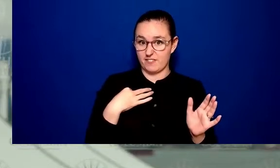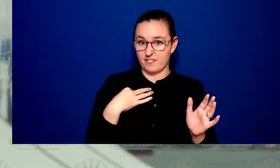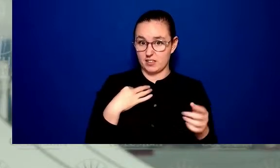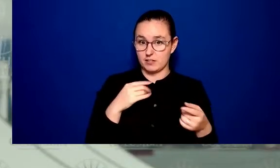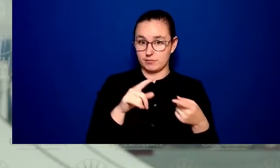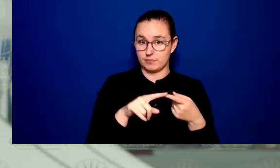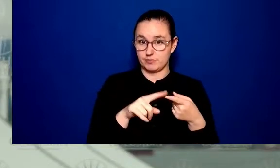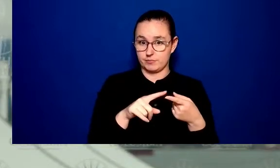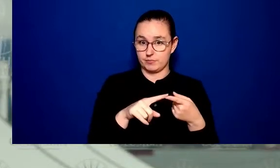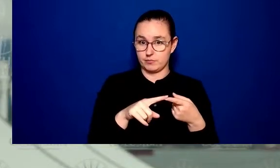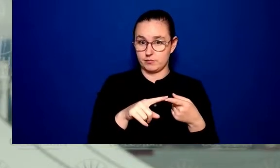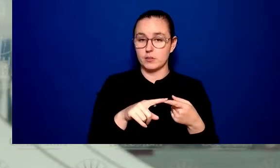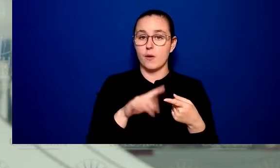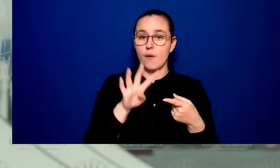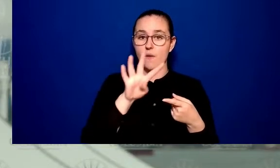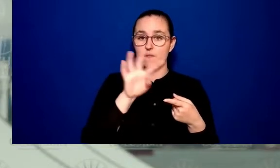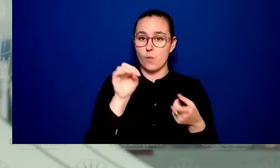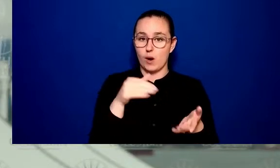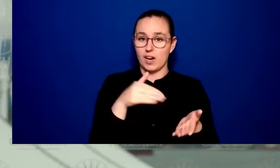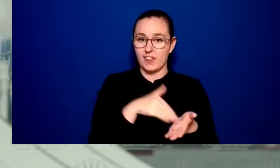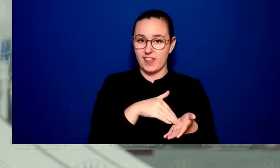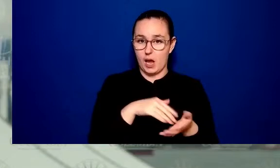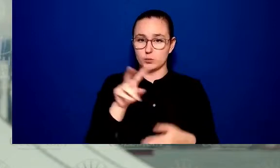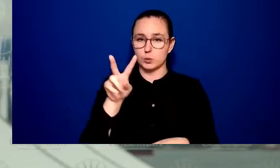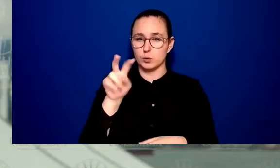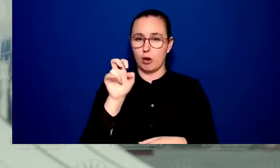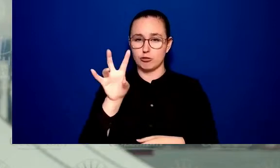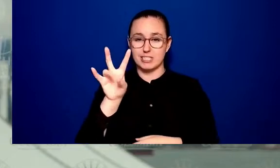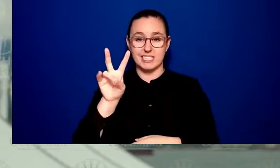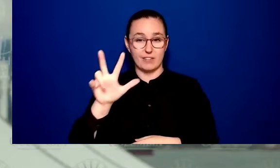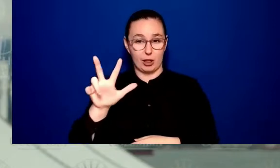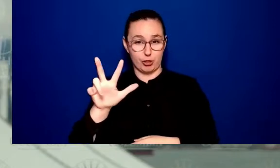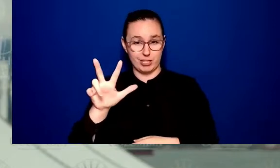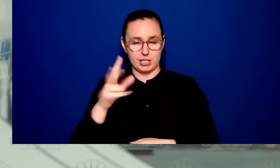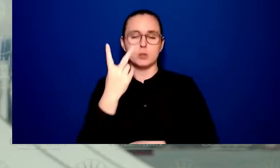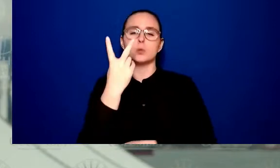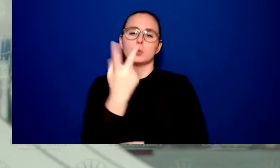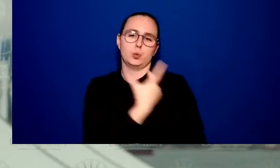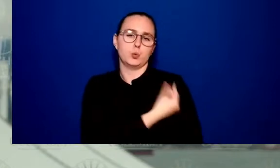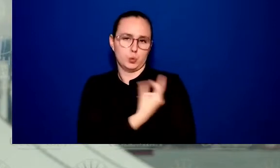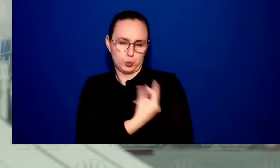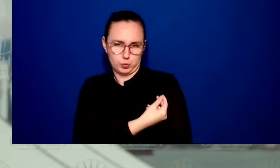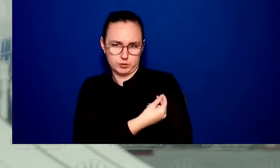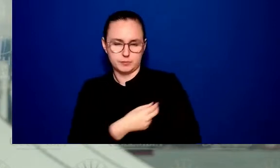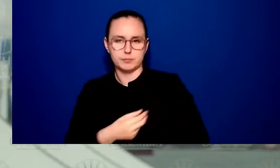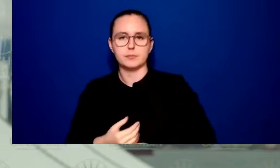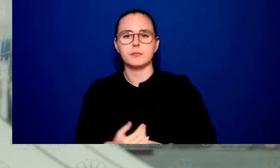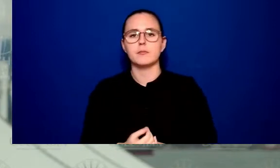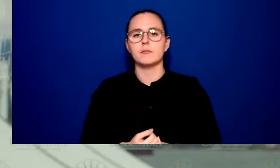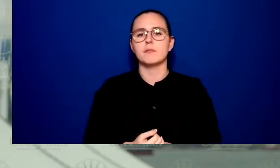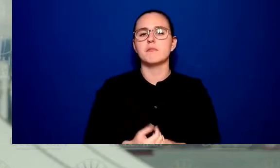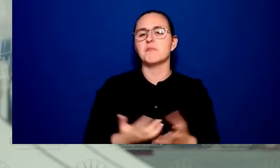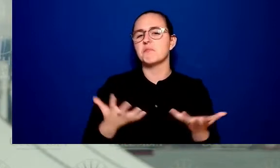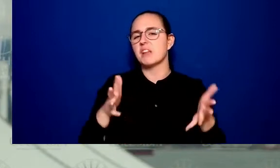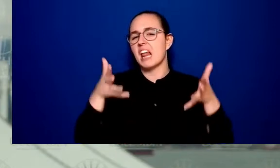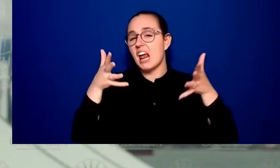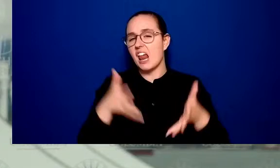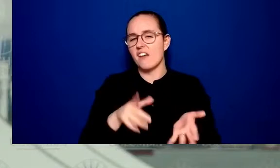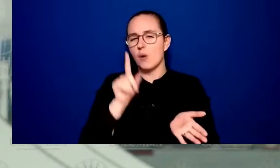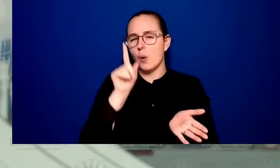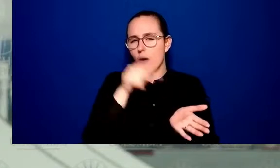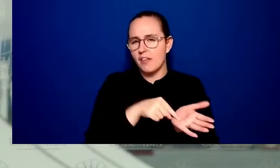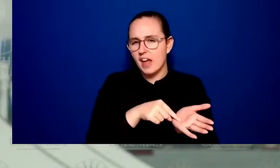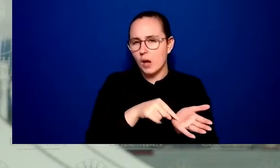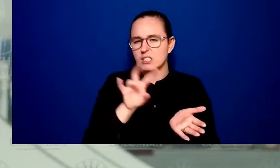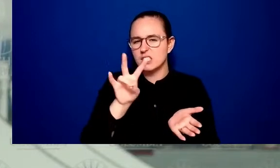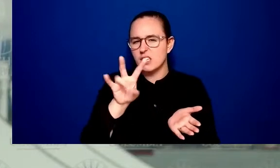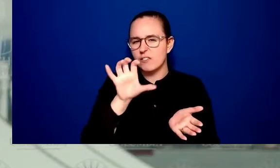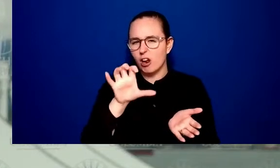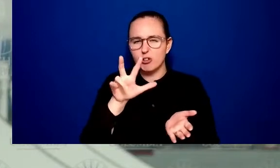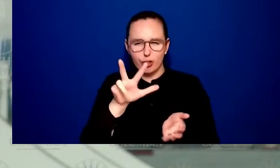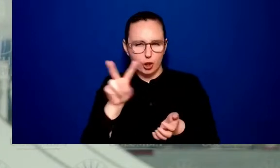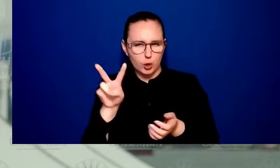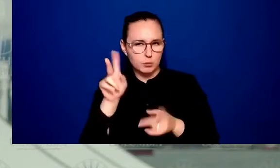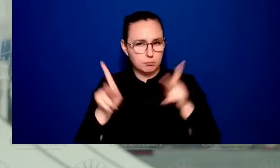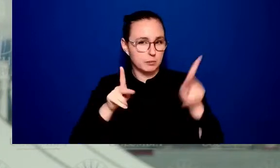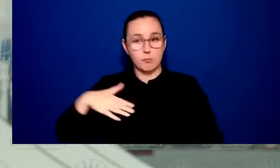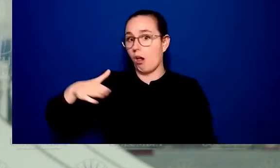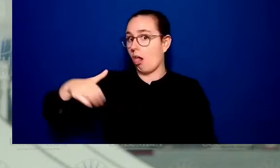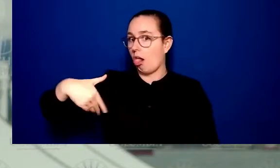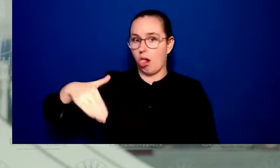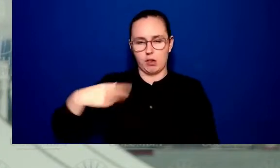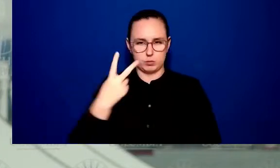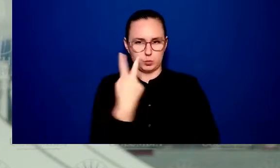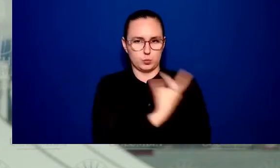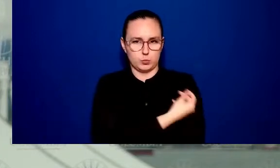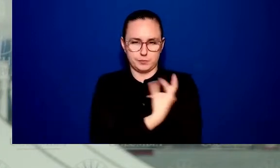second dose. That's that.